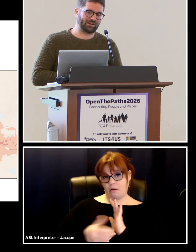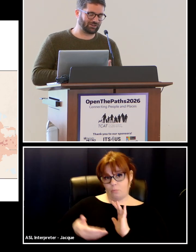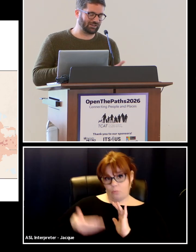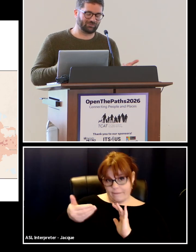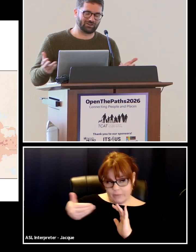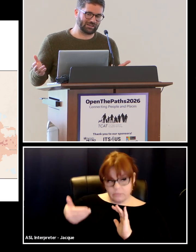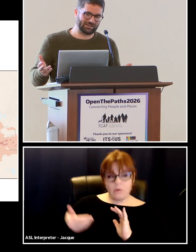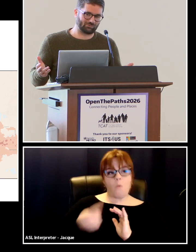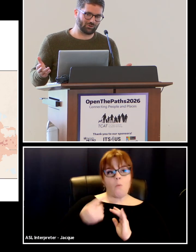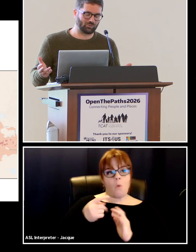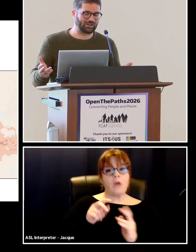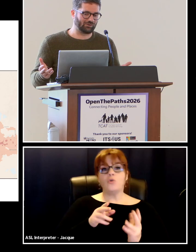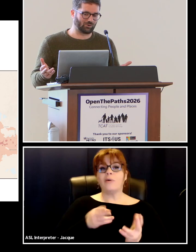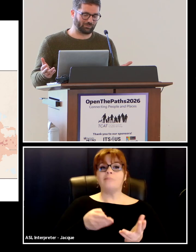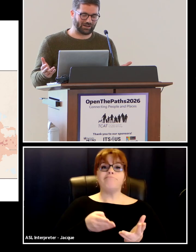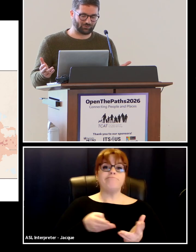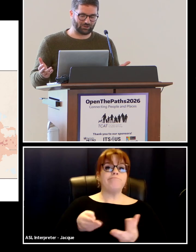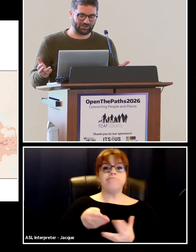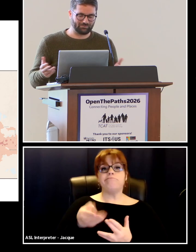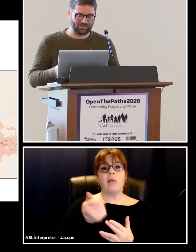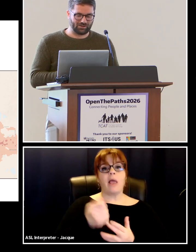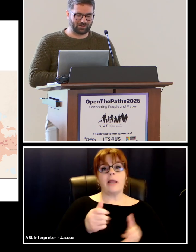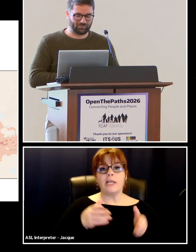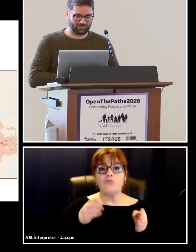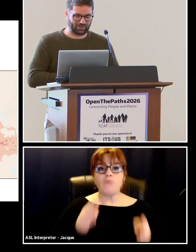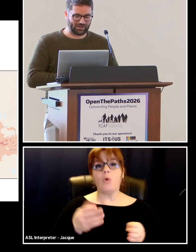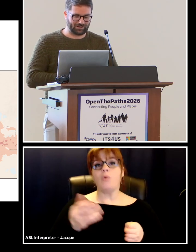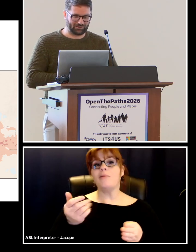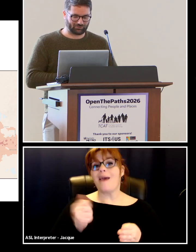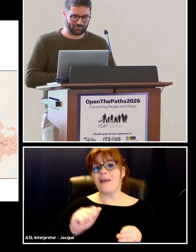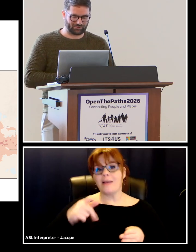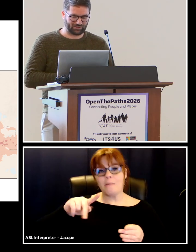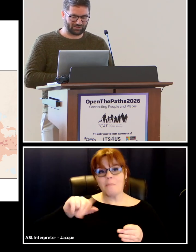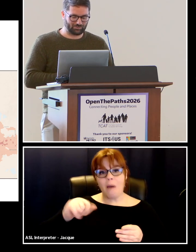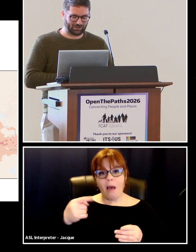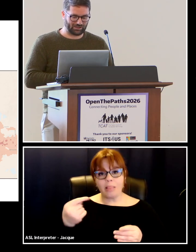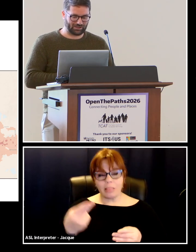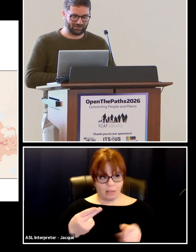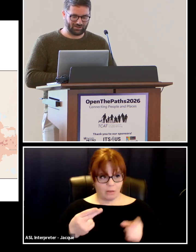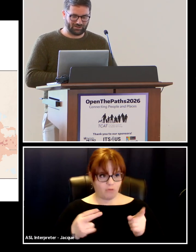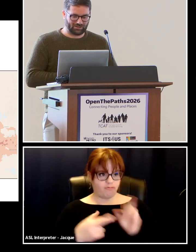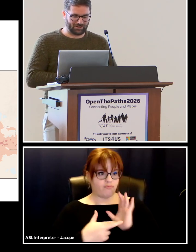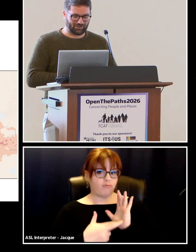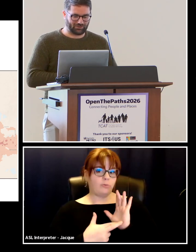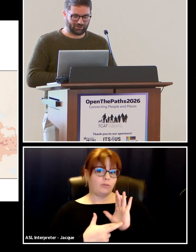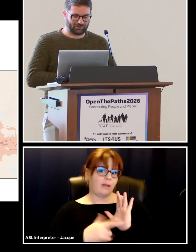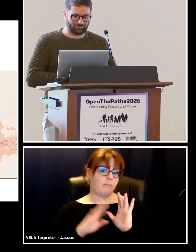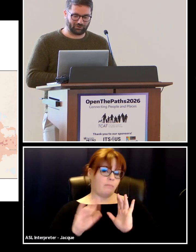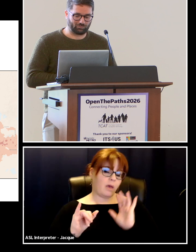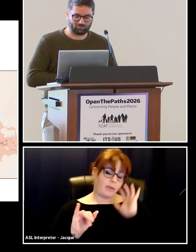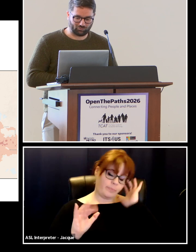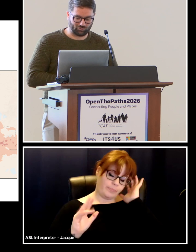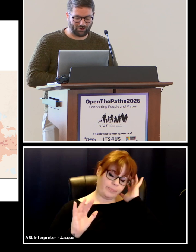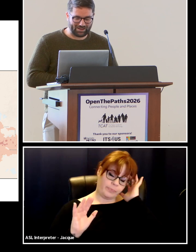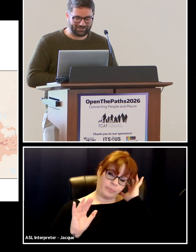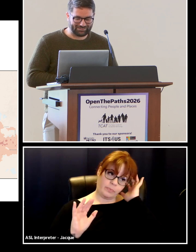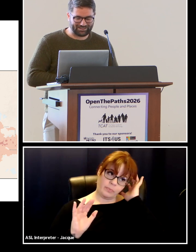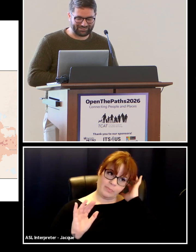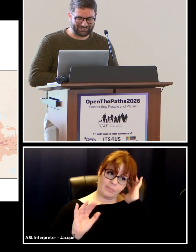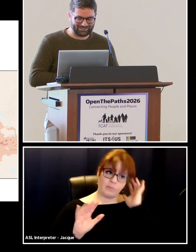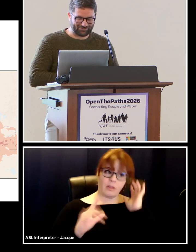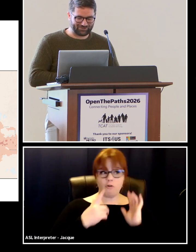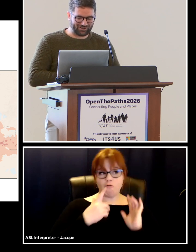navigate along any roadway or pathway. Um that is represented by uh the the red intensity of the